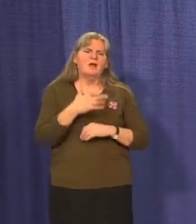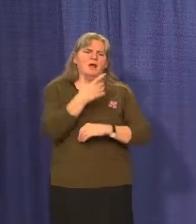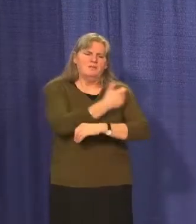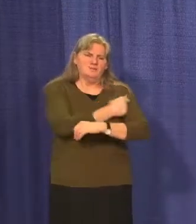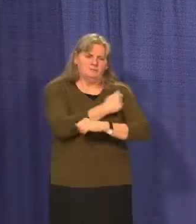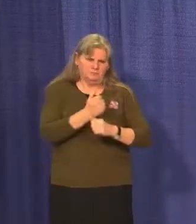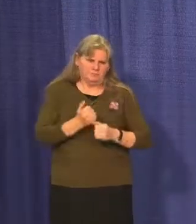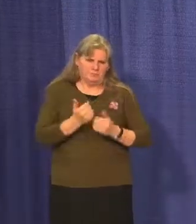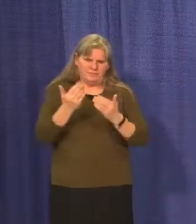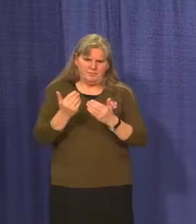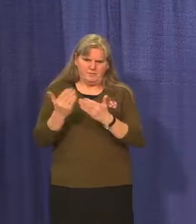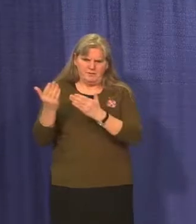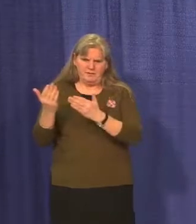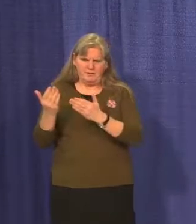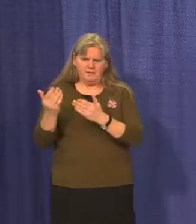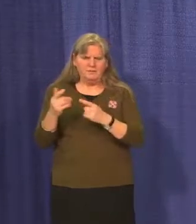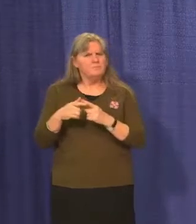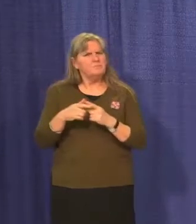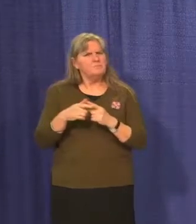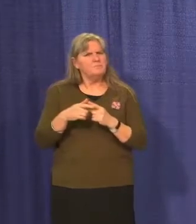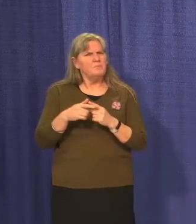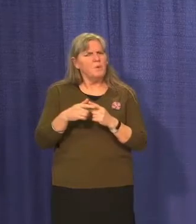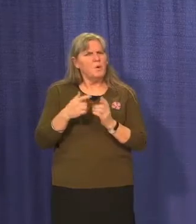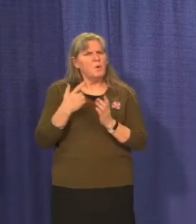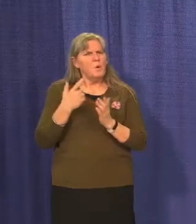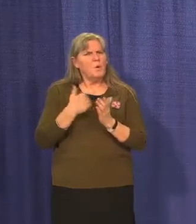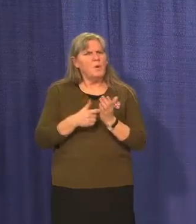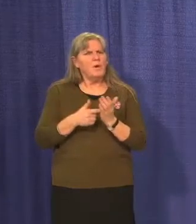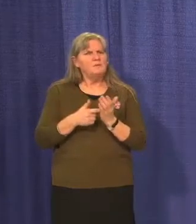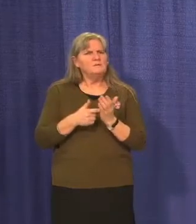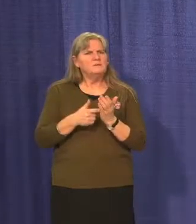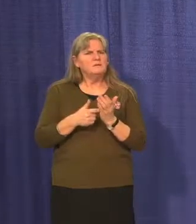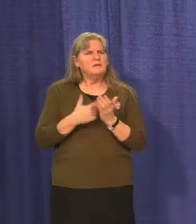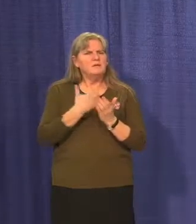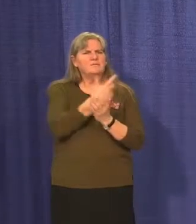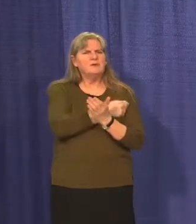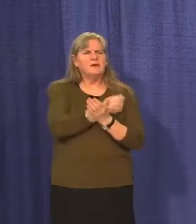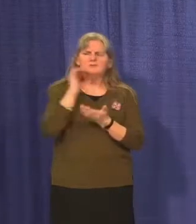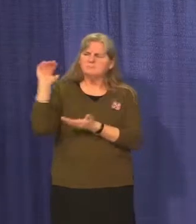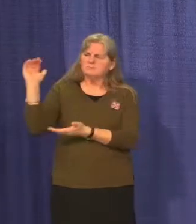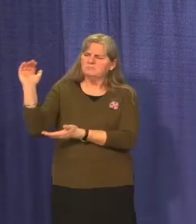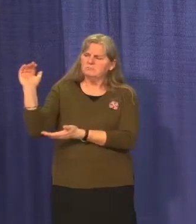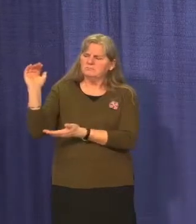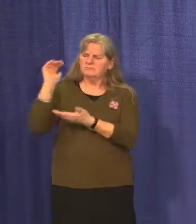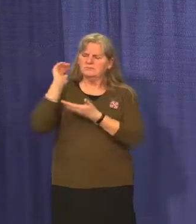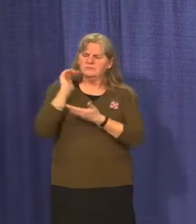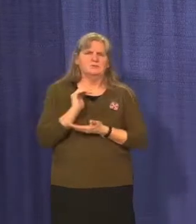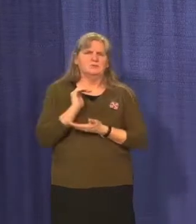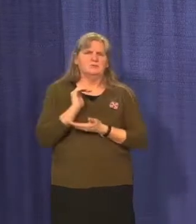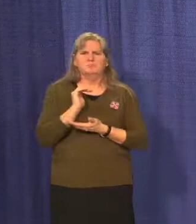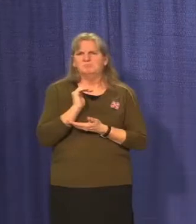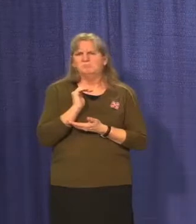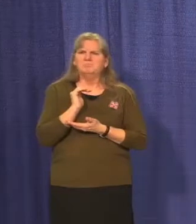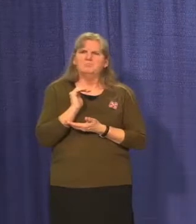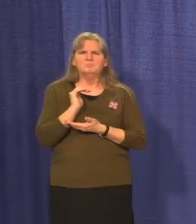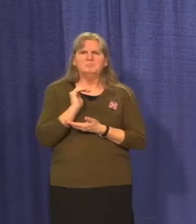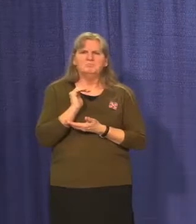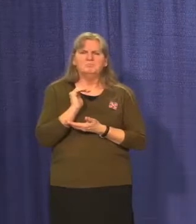rollout continues in the territory, what is our shipment of Maxine's supposed to look like?